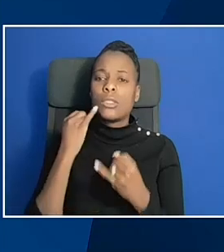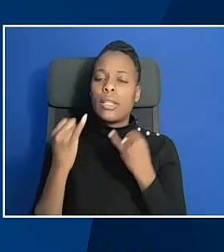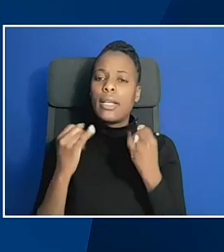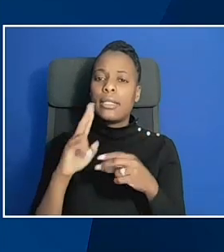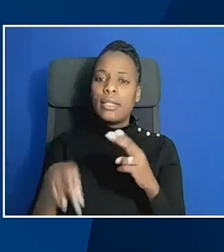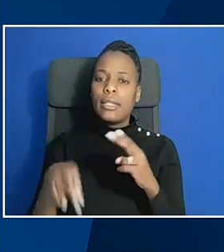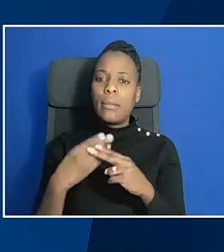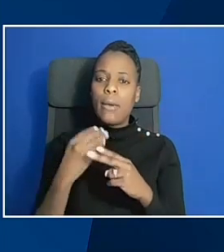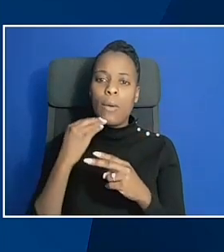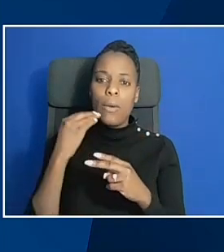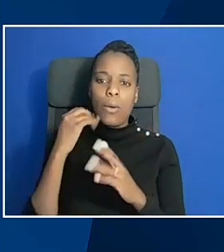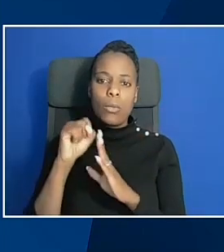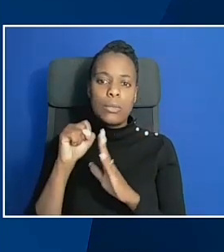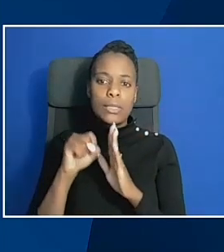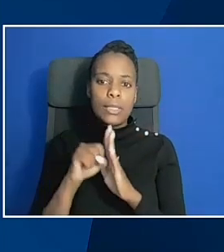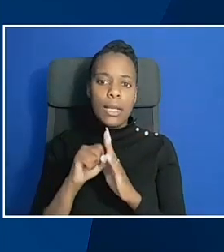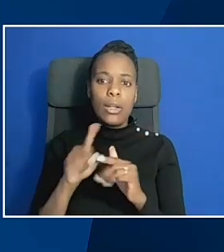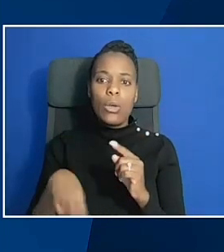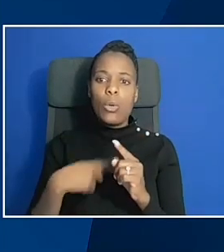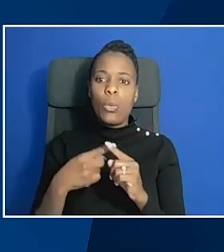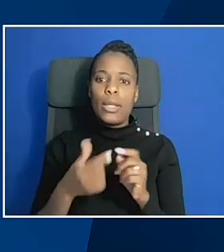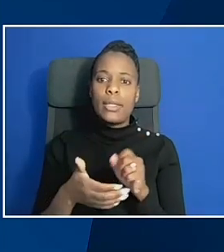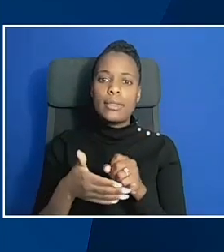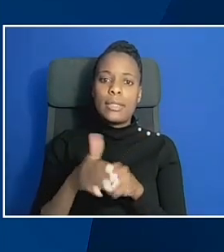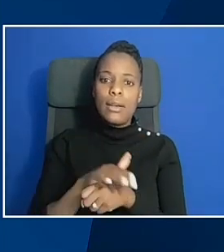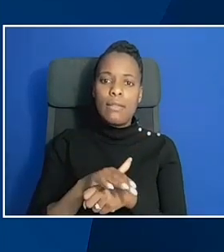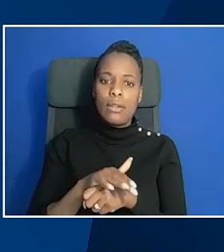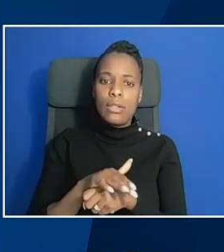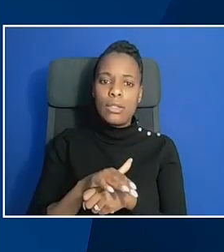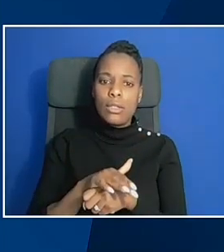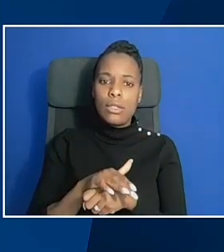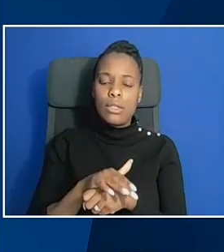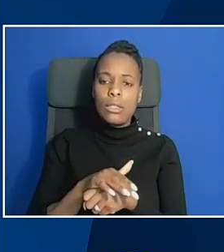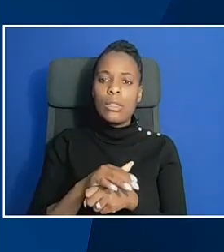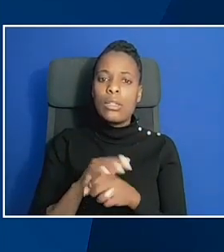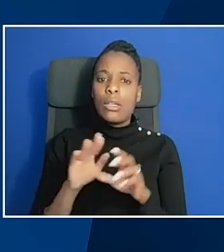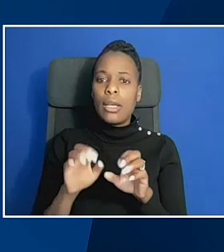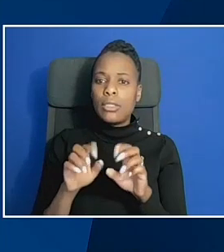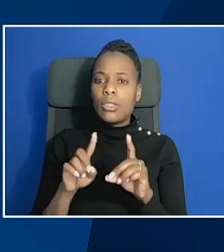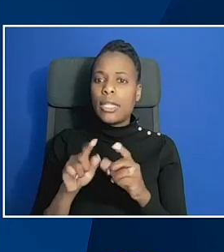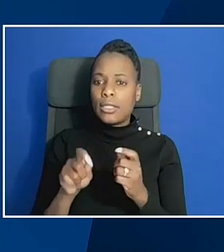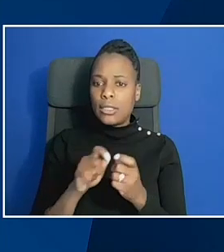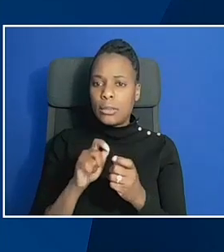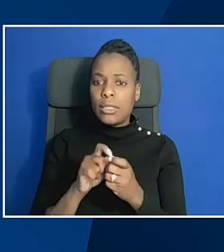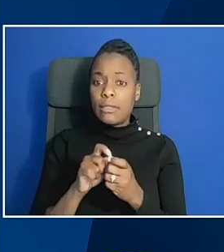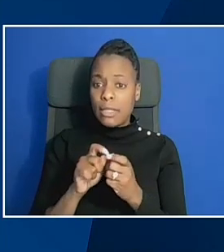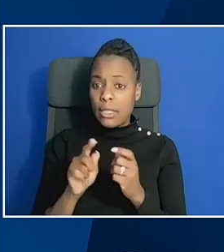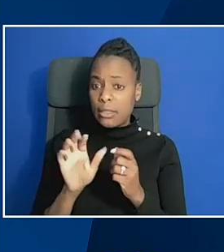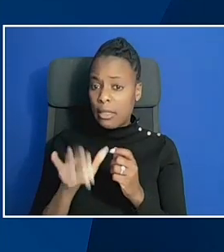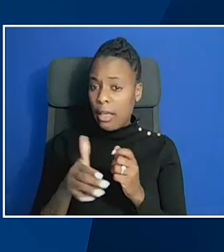it's covered. Is it covered, I mean, this idea of education-specific. Is it covered by the home state